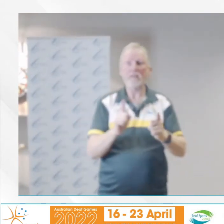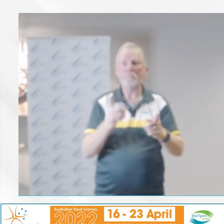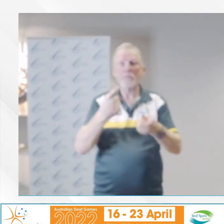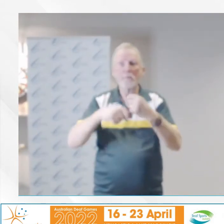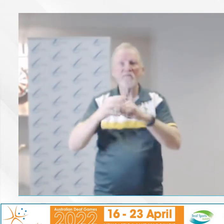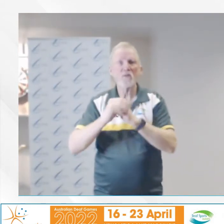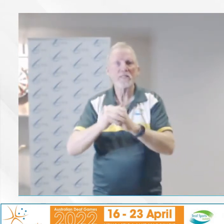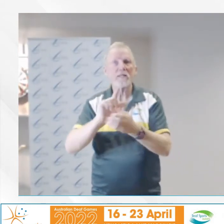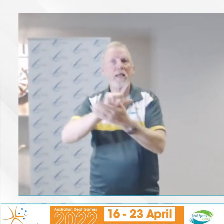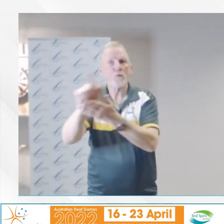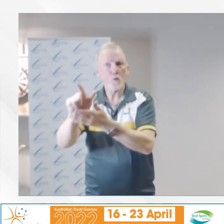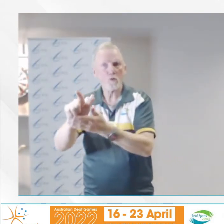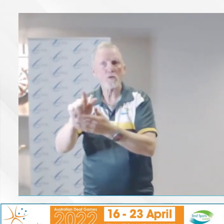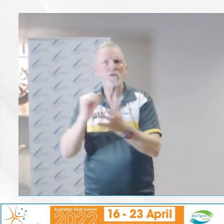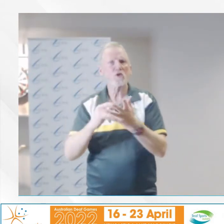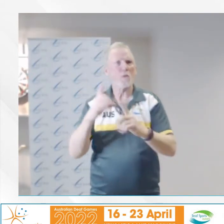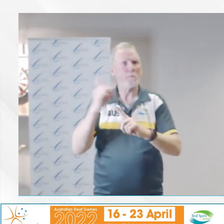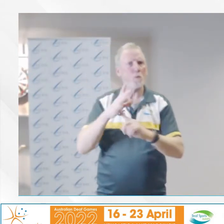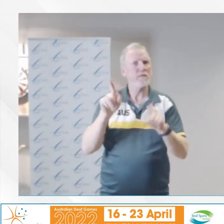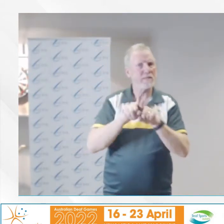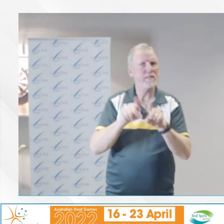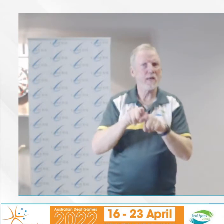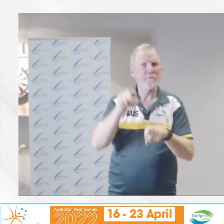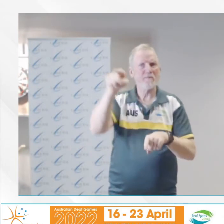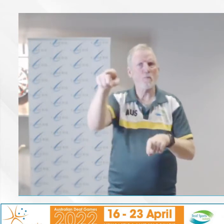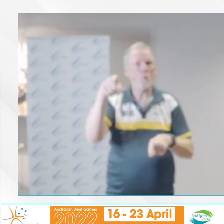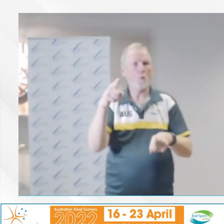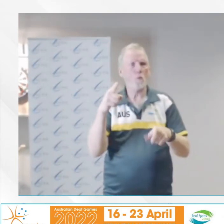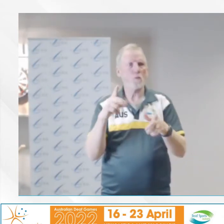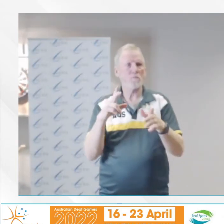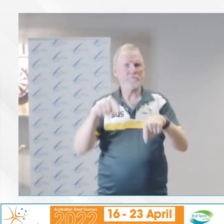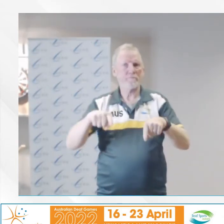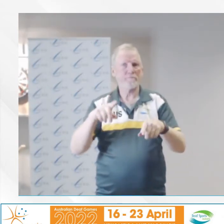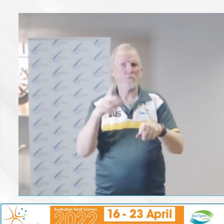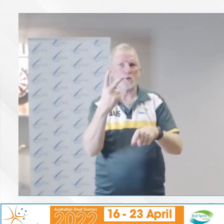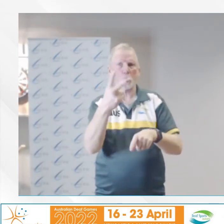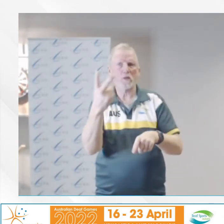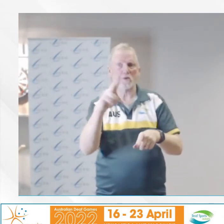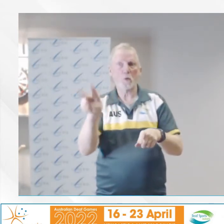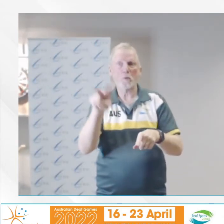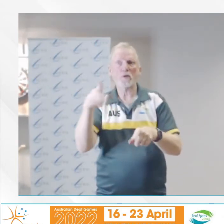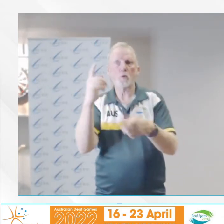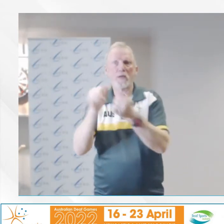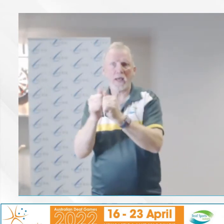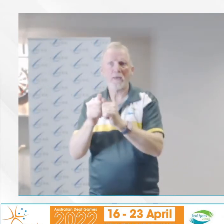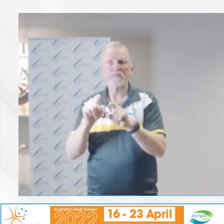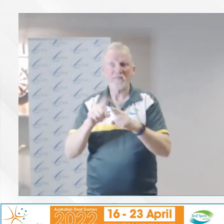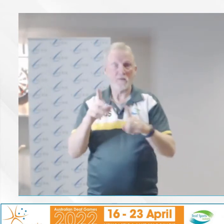um obviously when they first arrive they might be a bit shy and they had someone